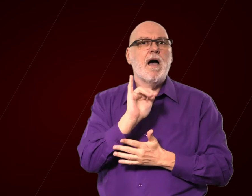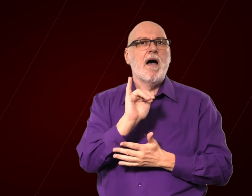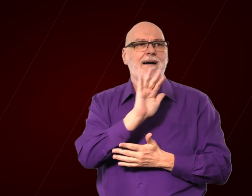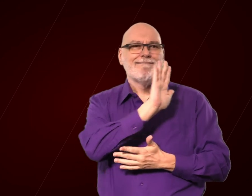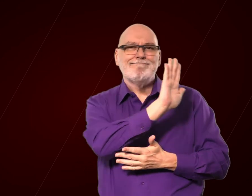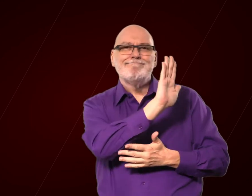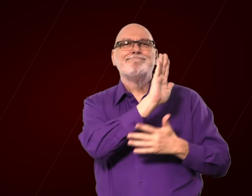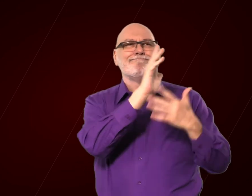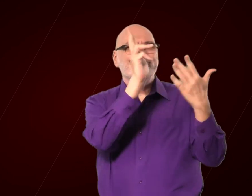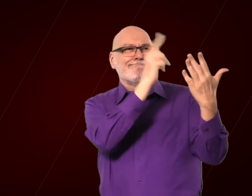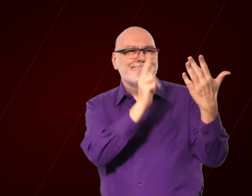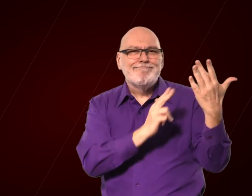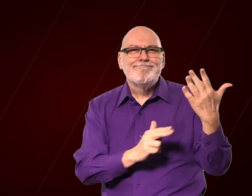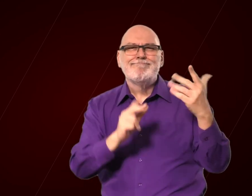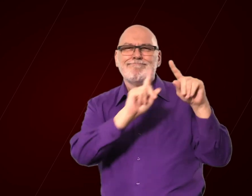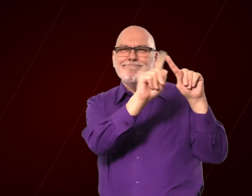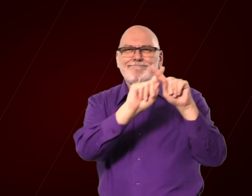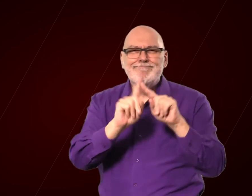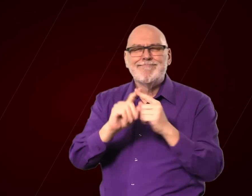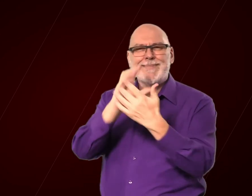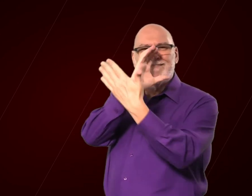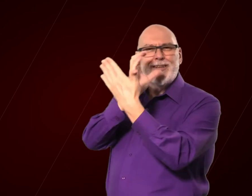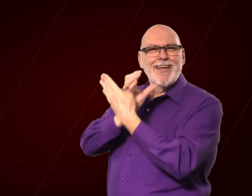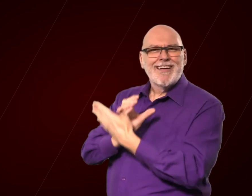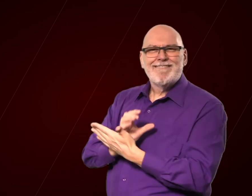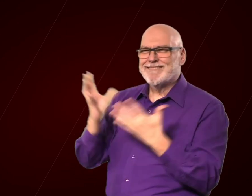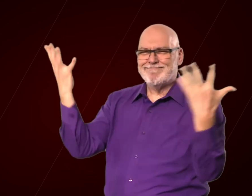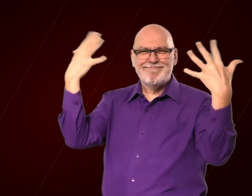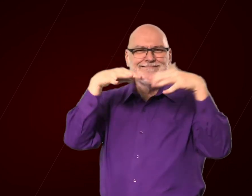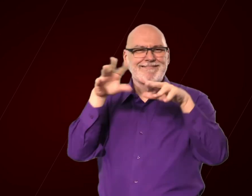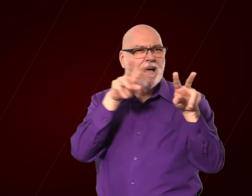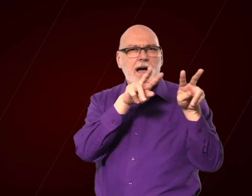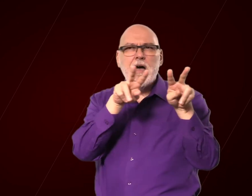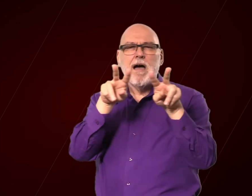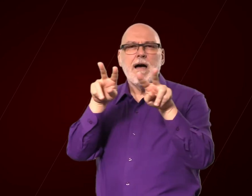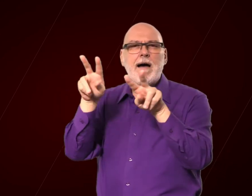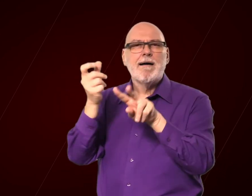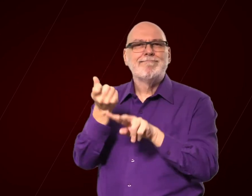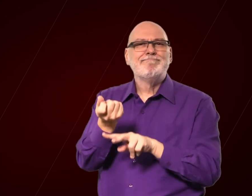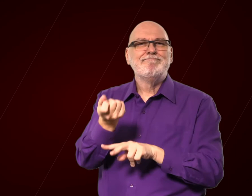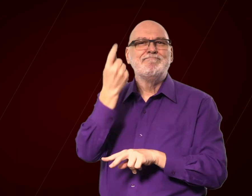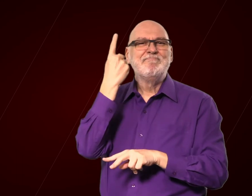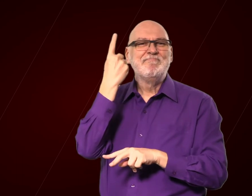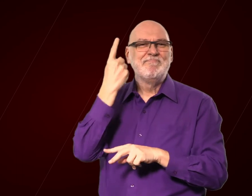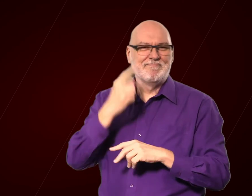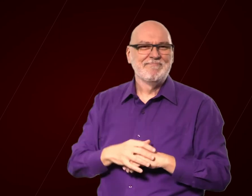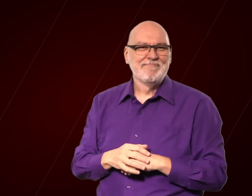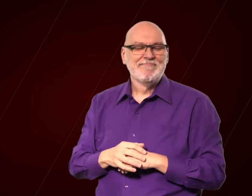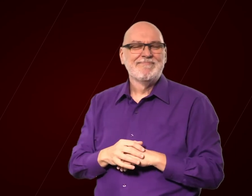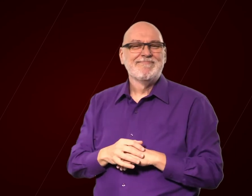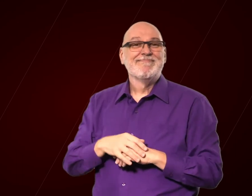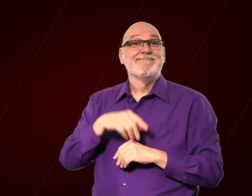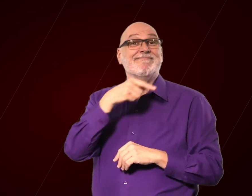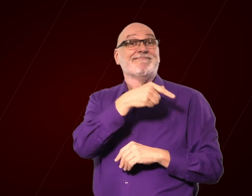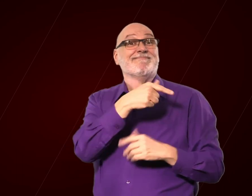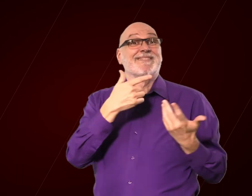a series of dioramas and photographs.